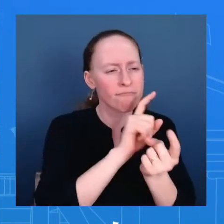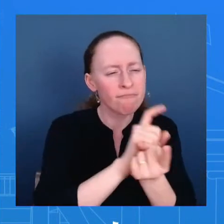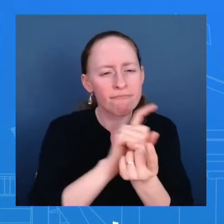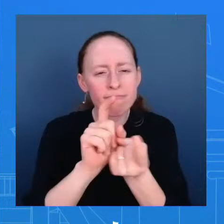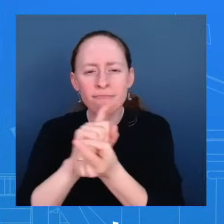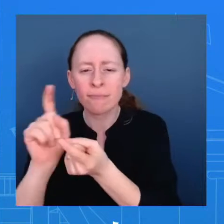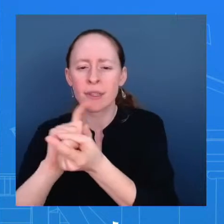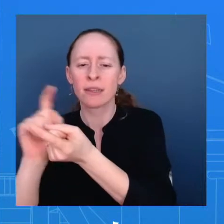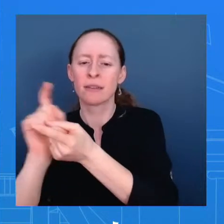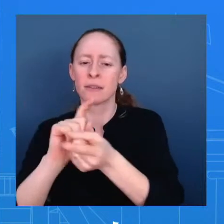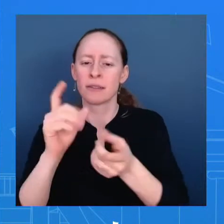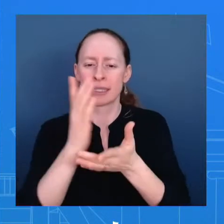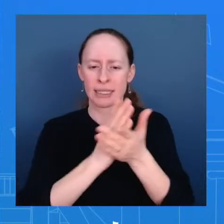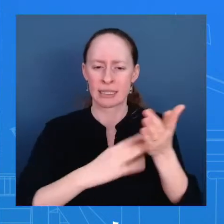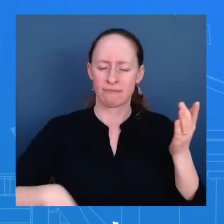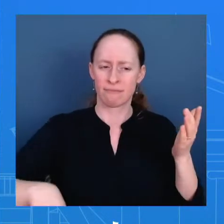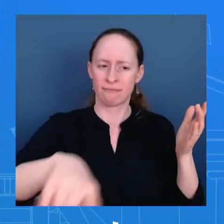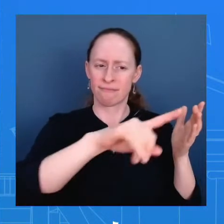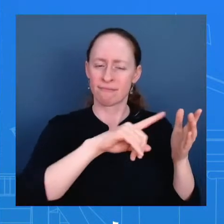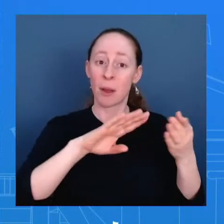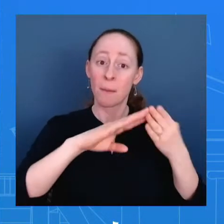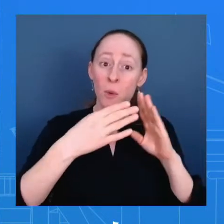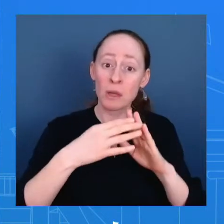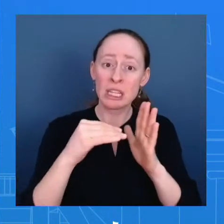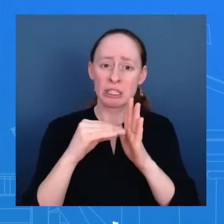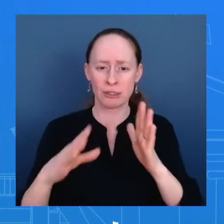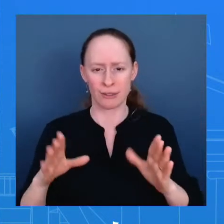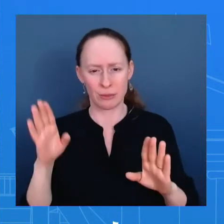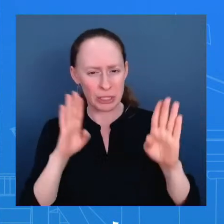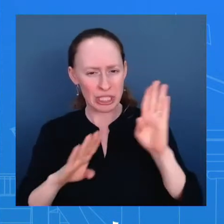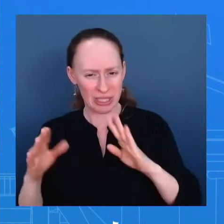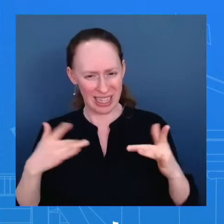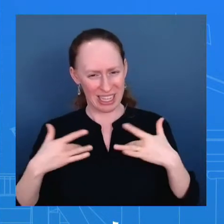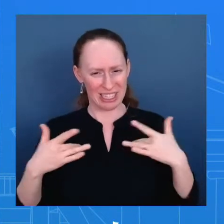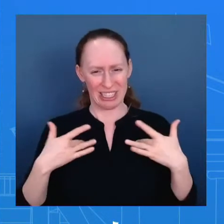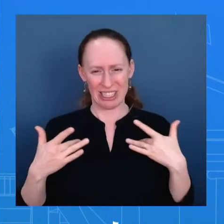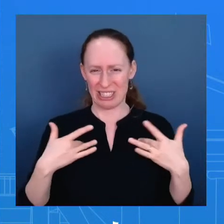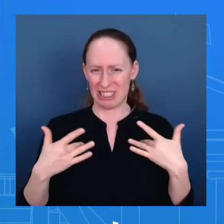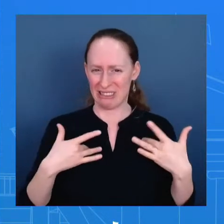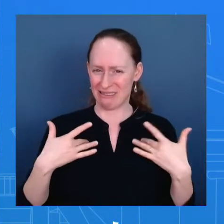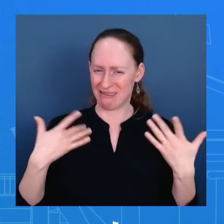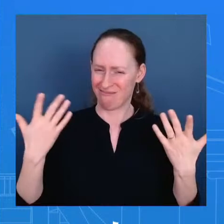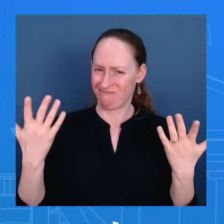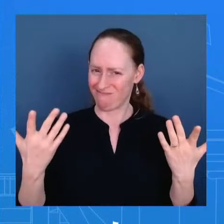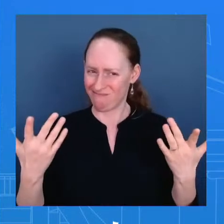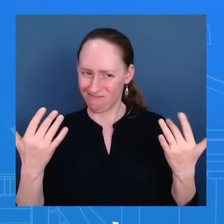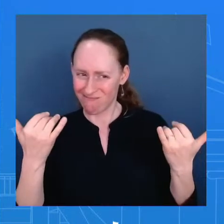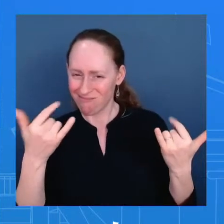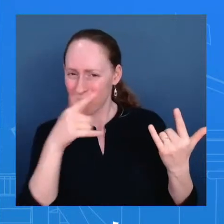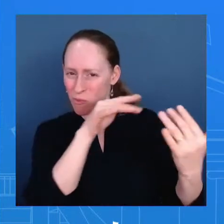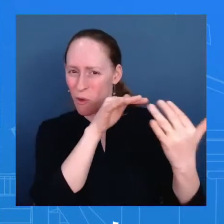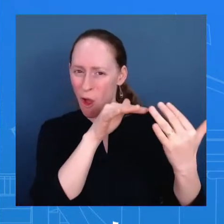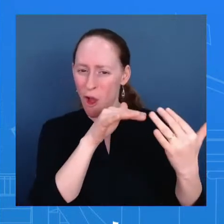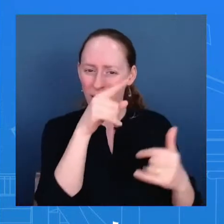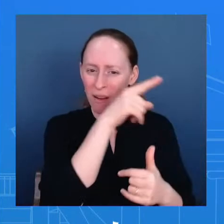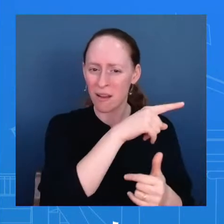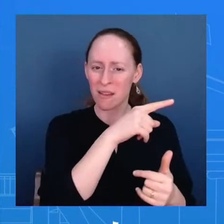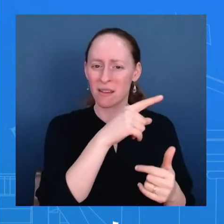especially in the last several months of the Israel-Hamas war? Is there a link between the investments and what you've been learning? Mr. Benjamin: Sure. No.